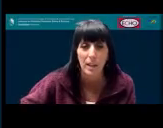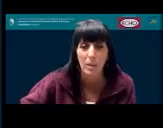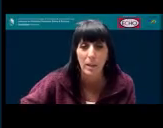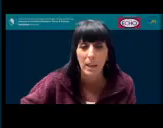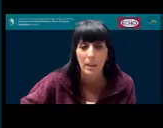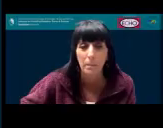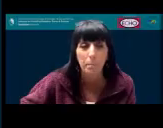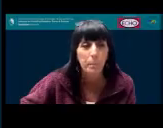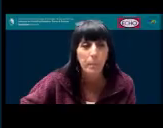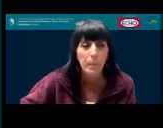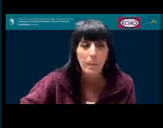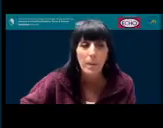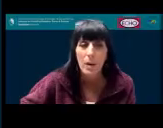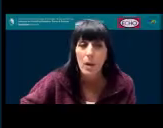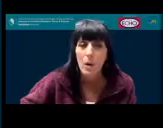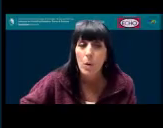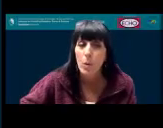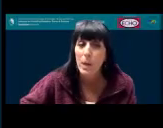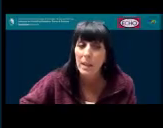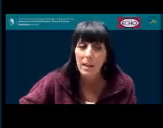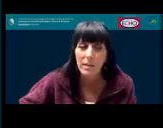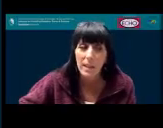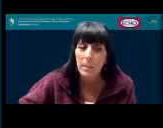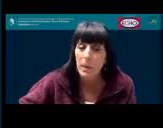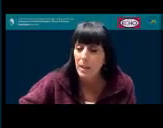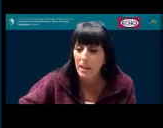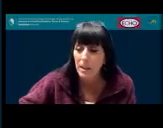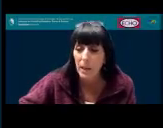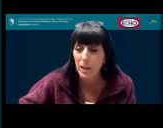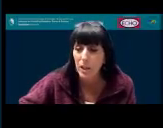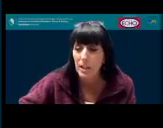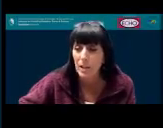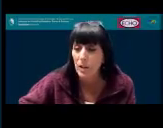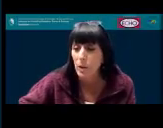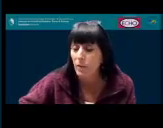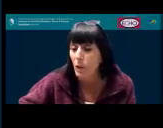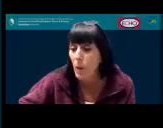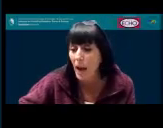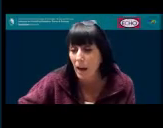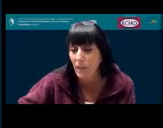networking. We love the participation. So if you have